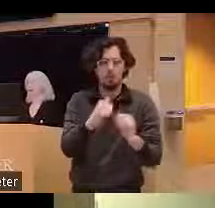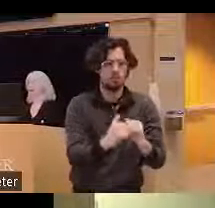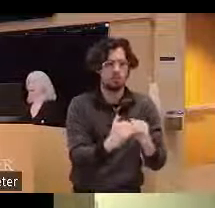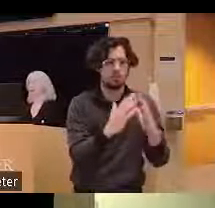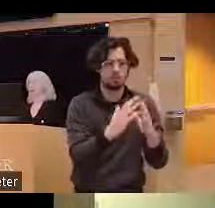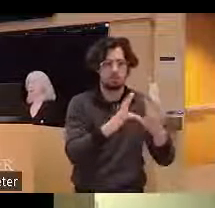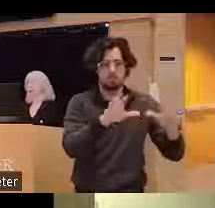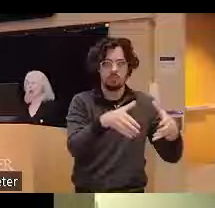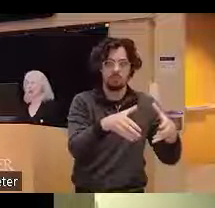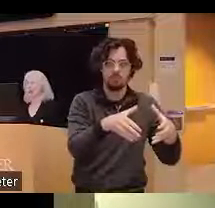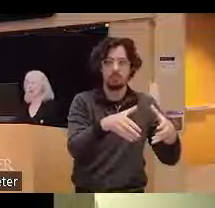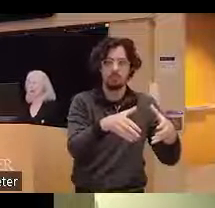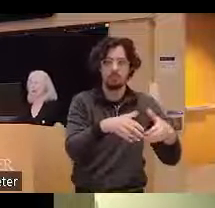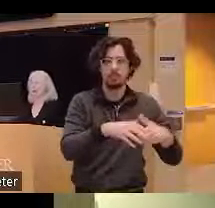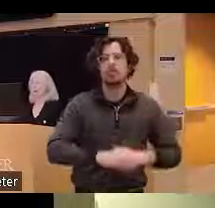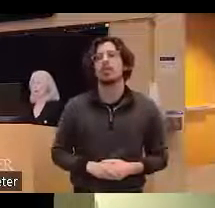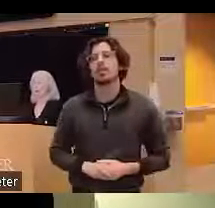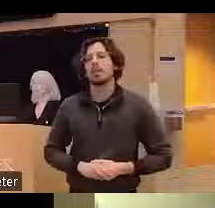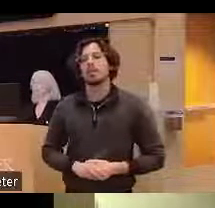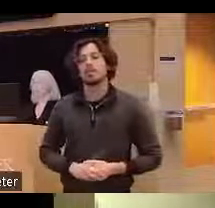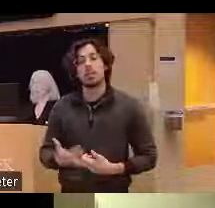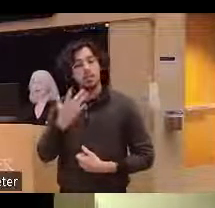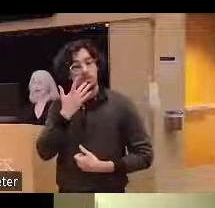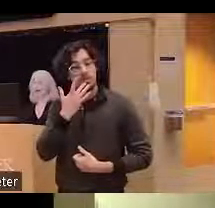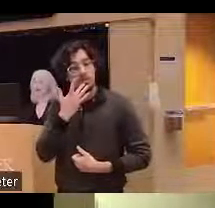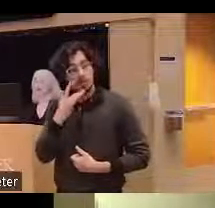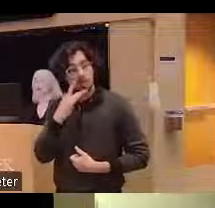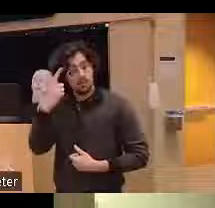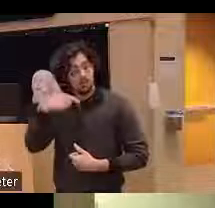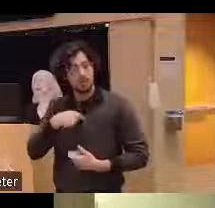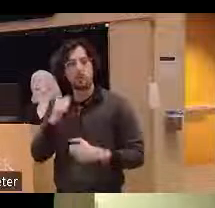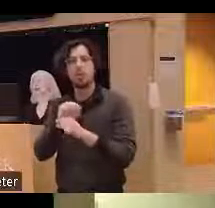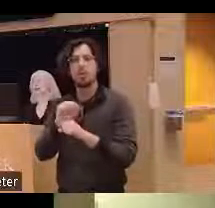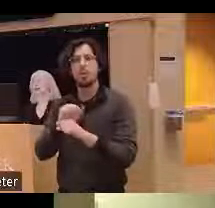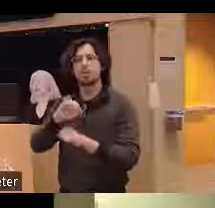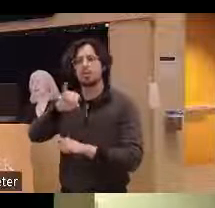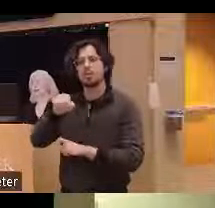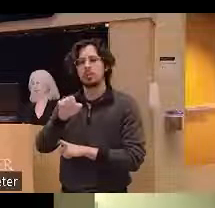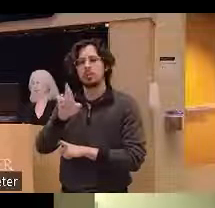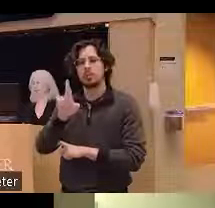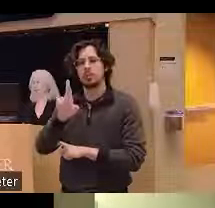that cohort and my good fortune was to Begin work in the Jerusalem perinatal cohort study